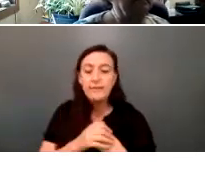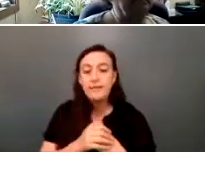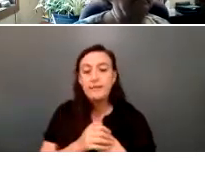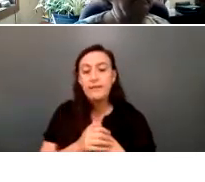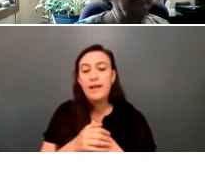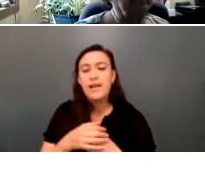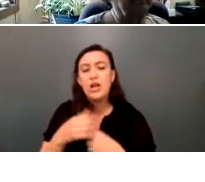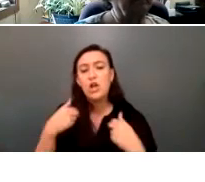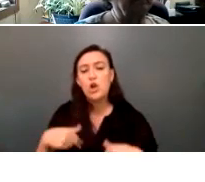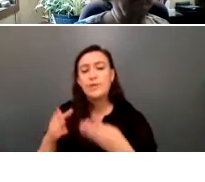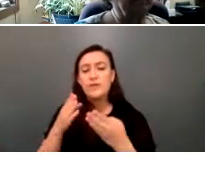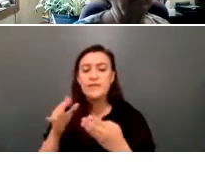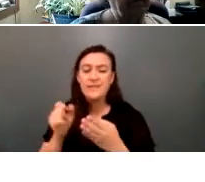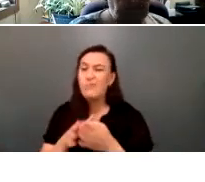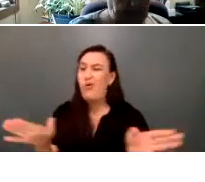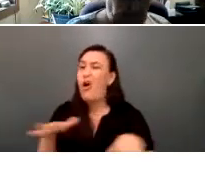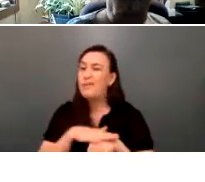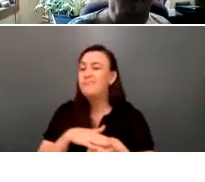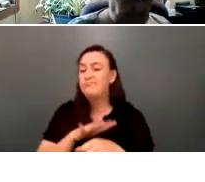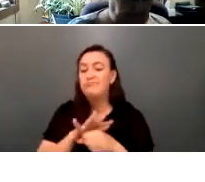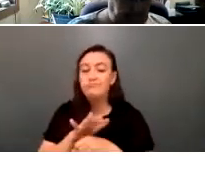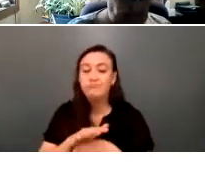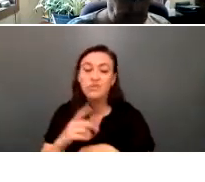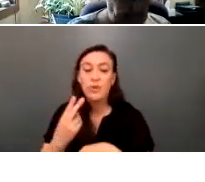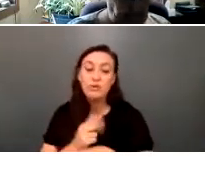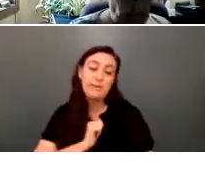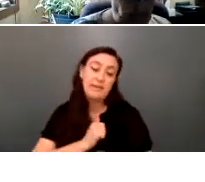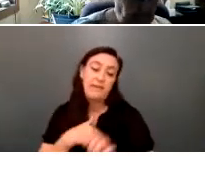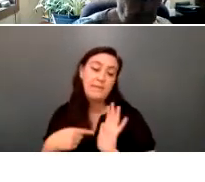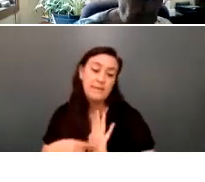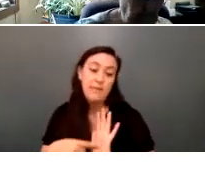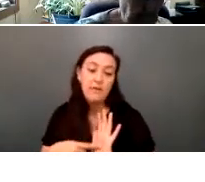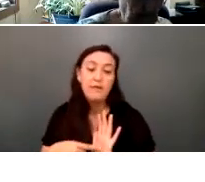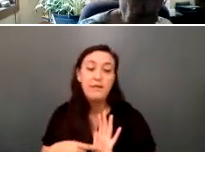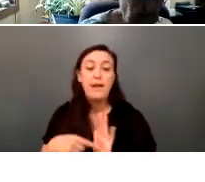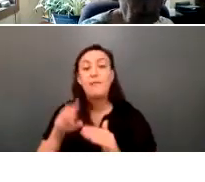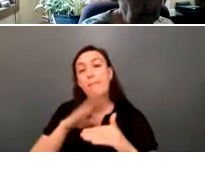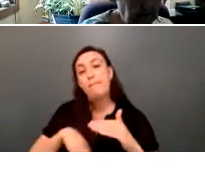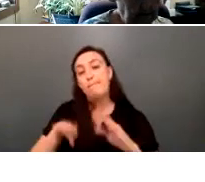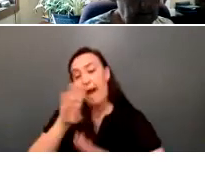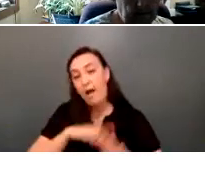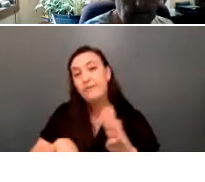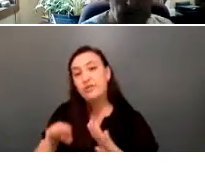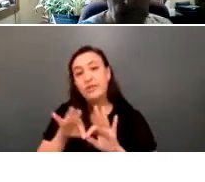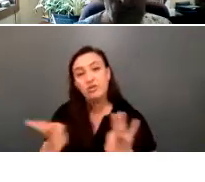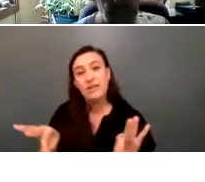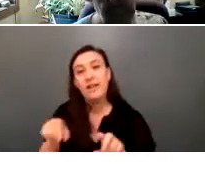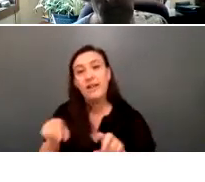Services is kind of broad so. I I was using myself as an example, I have a biology degree which does